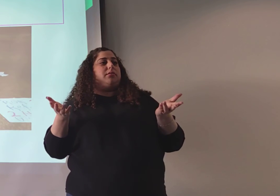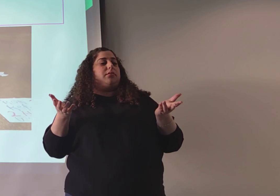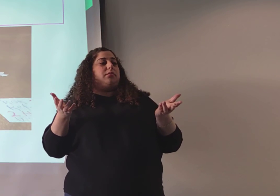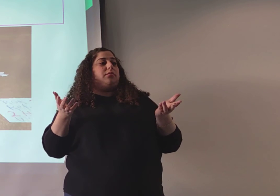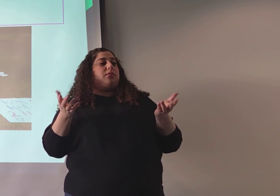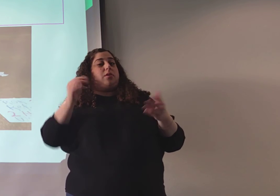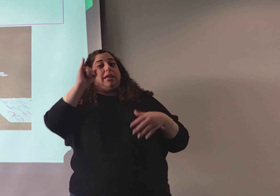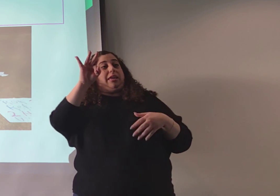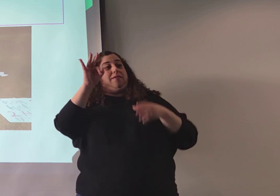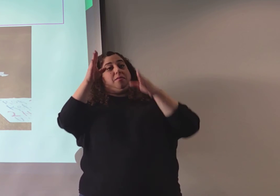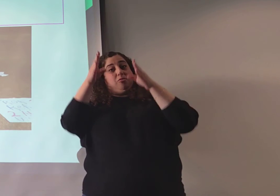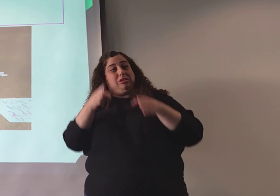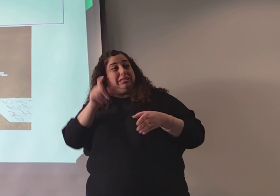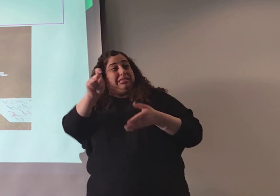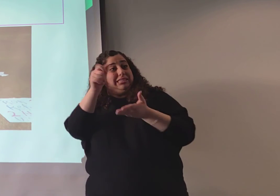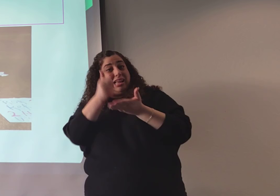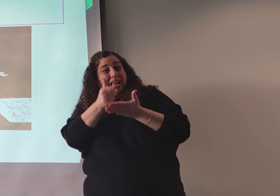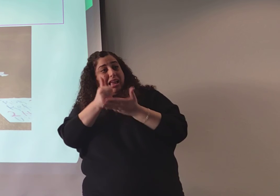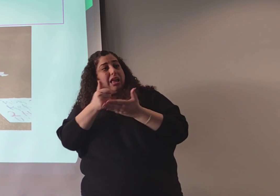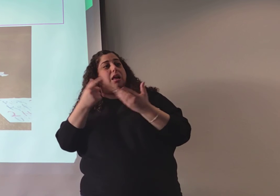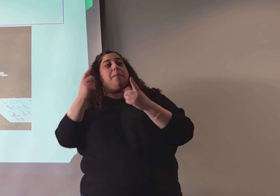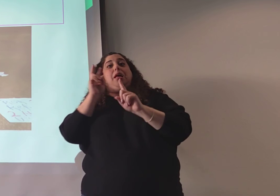Especially when he has children.